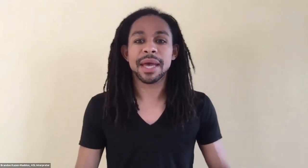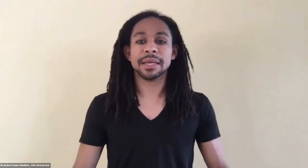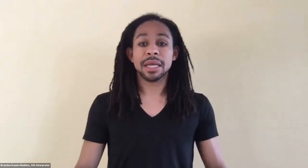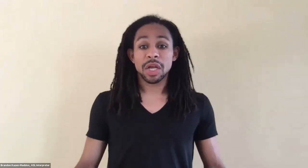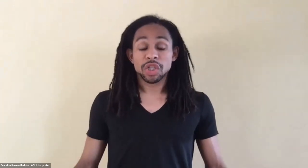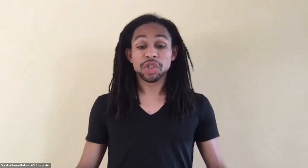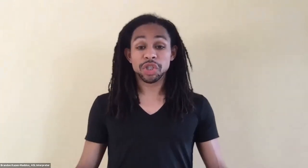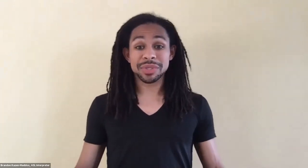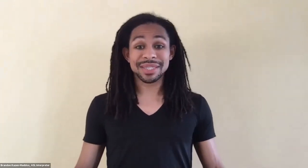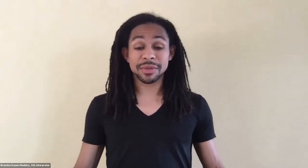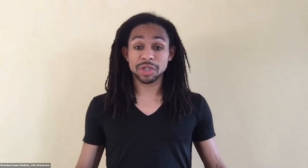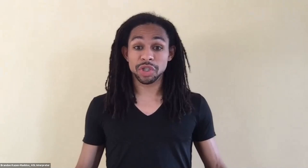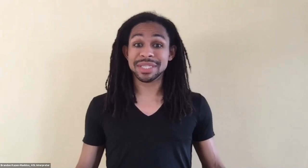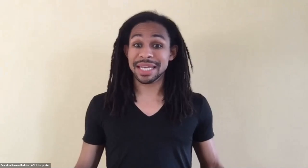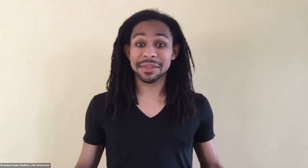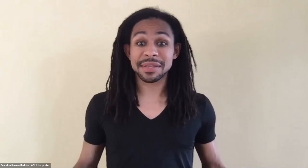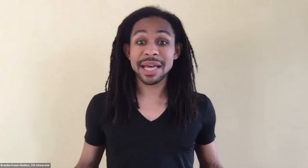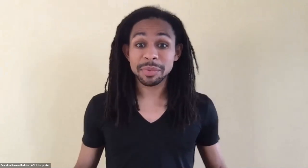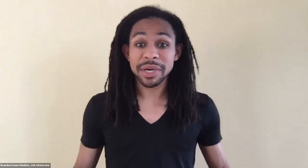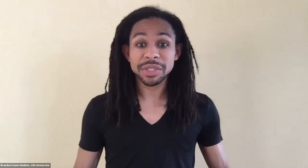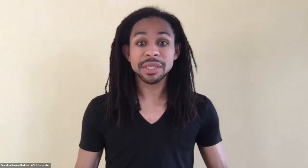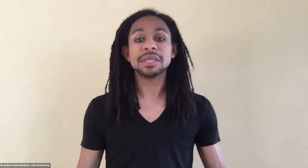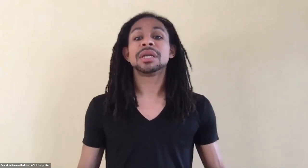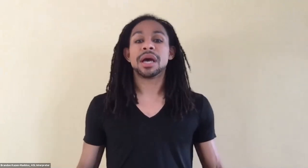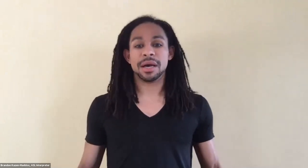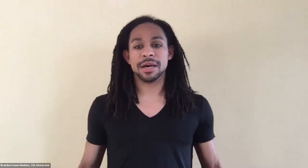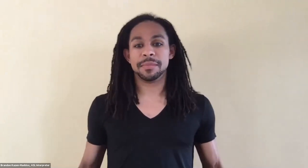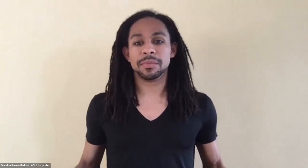And the Juneteenth celebration,